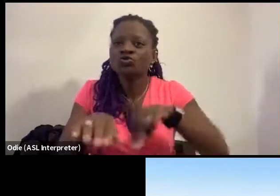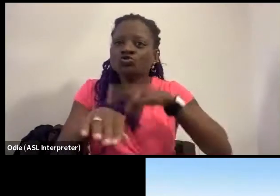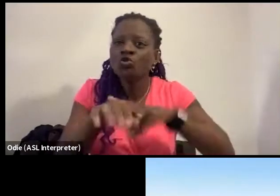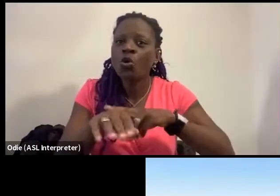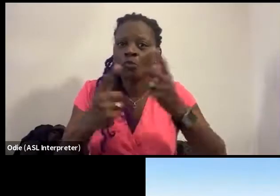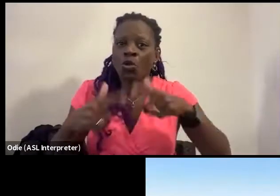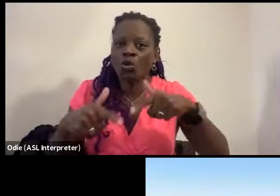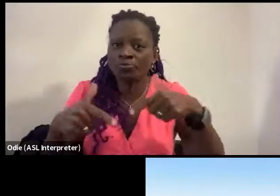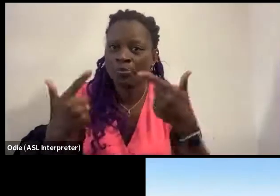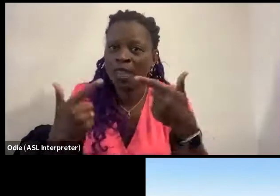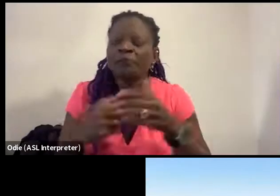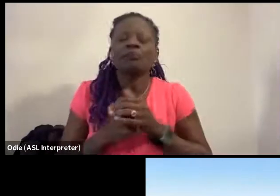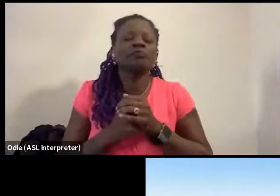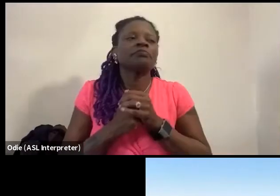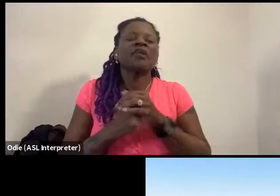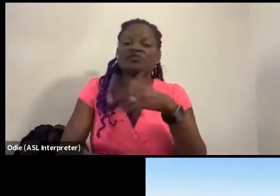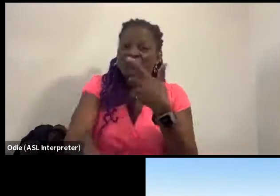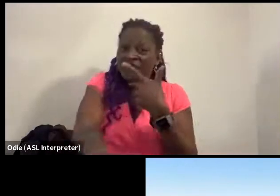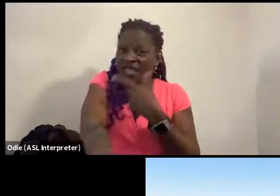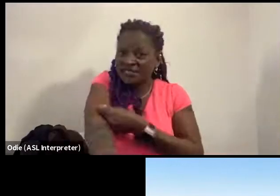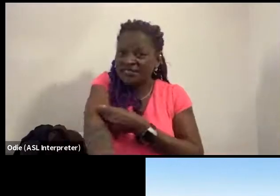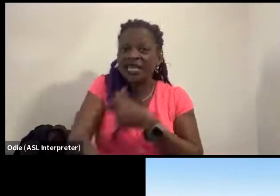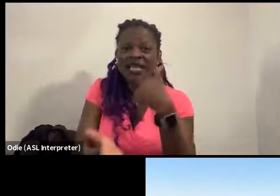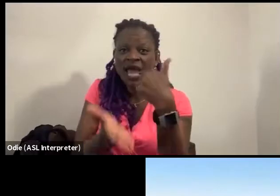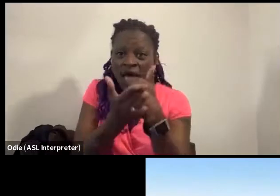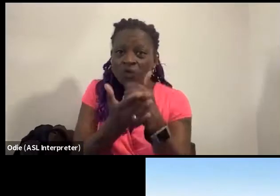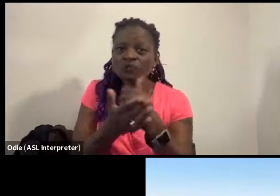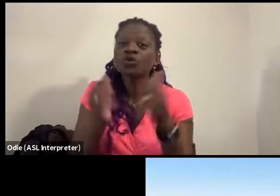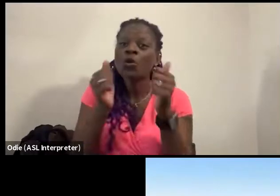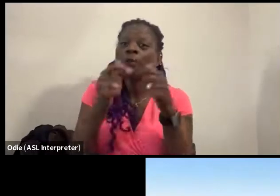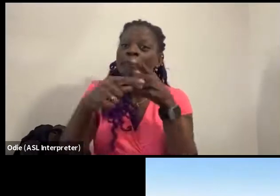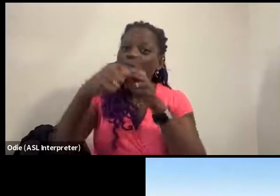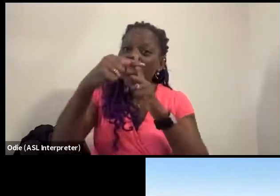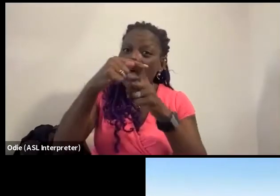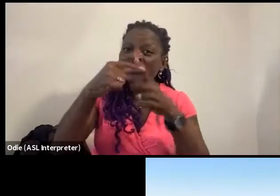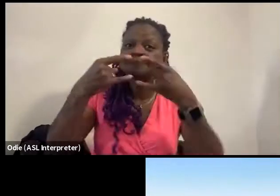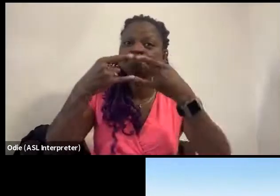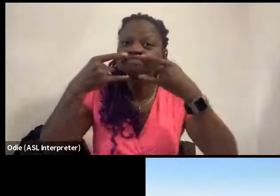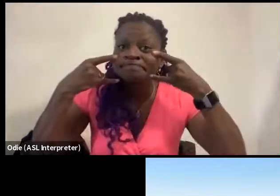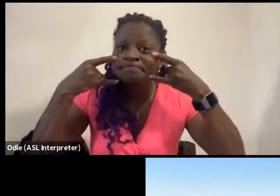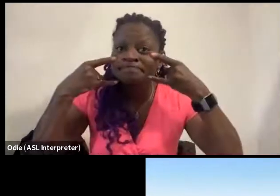that we have, along with our masks, to make sure that that happens.